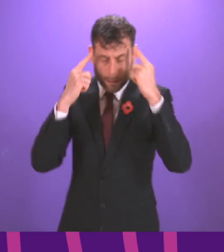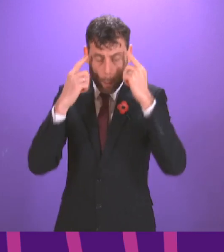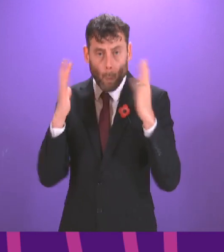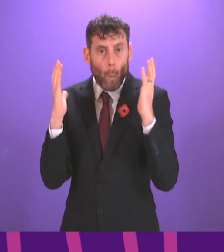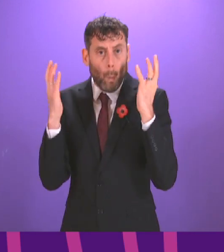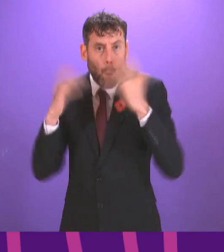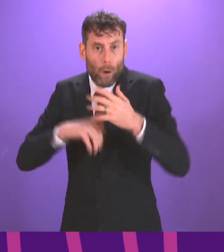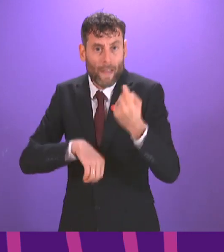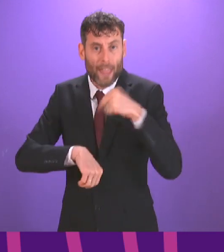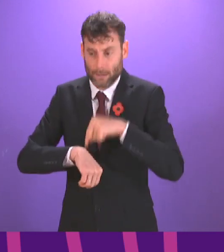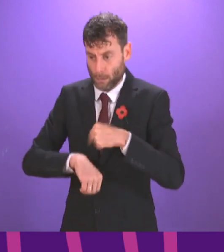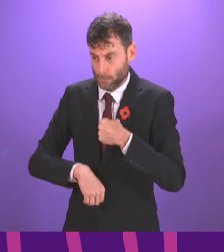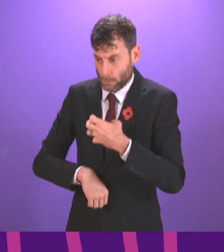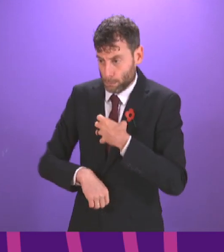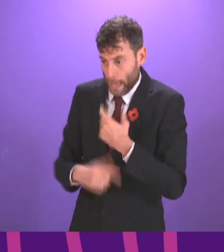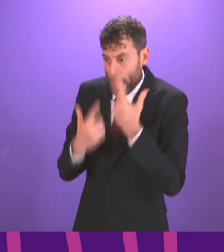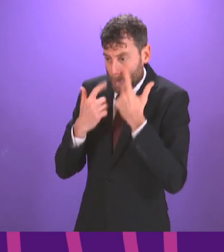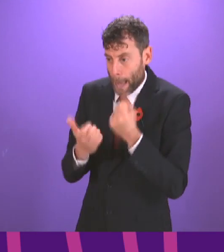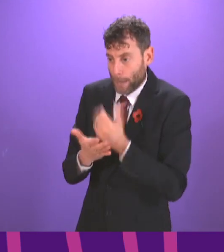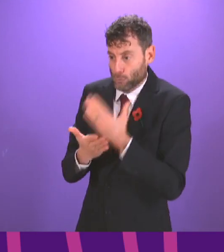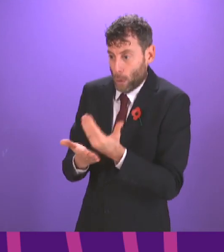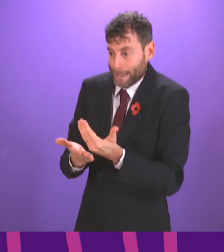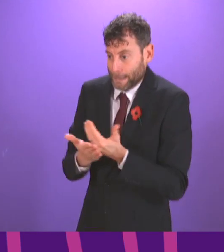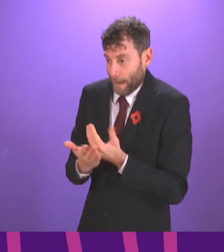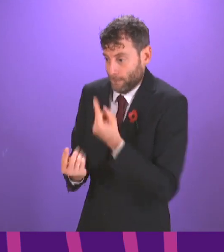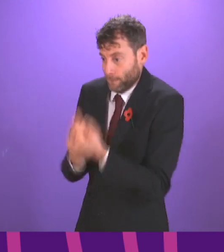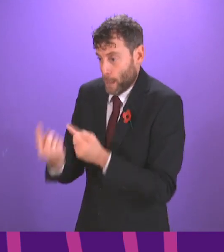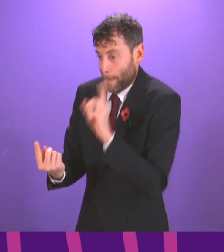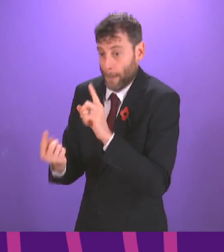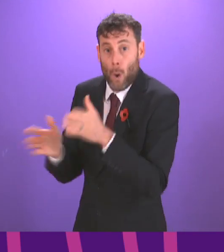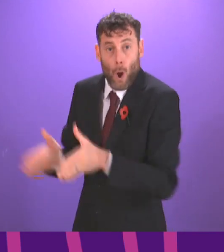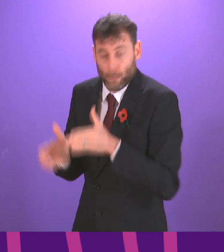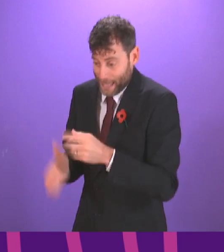wrong, but we tried at every point, on the basis of the evidence and advice that we had